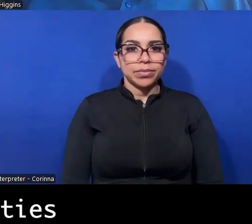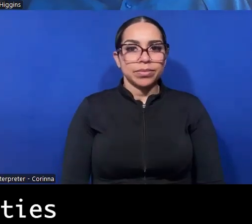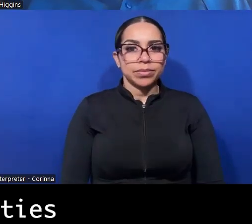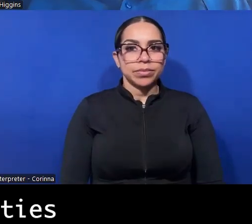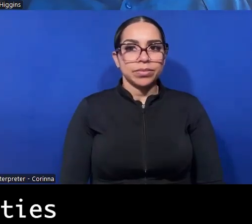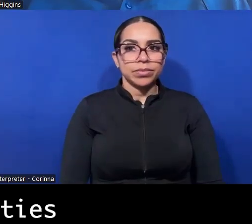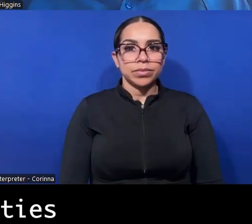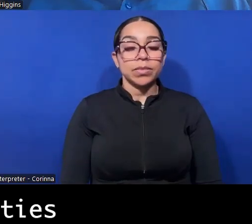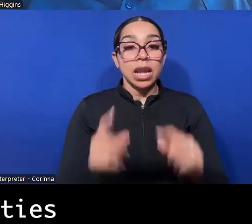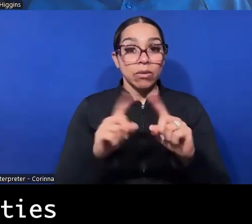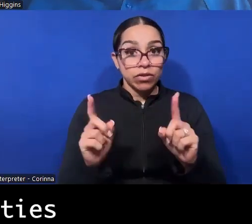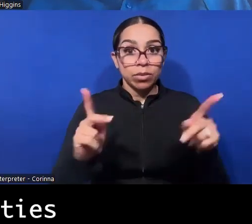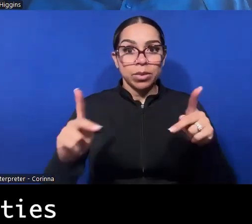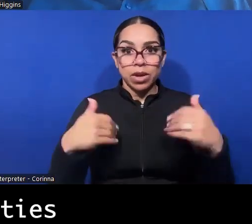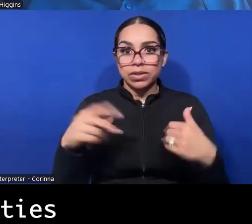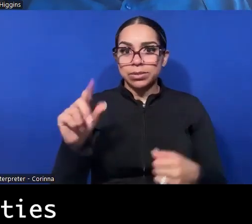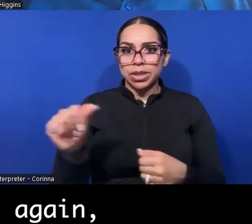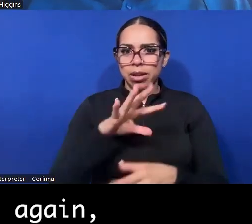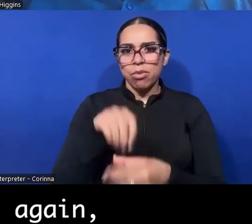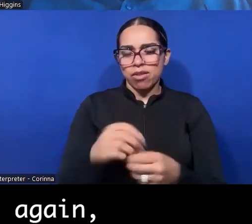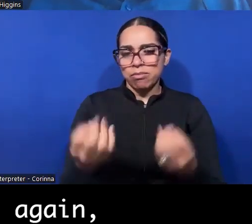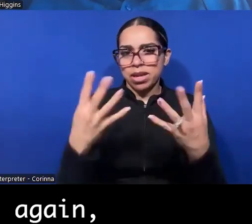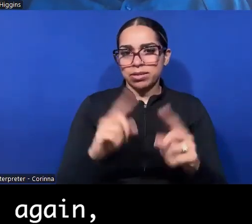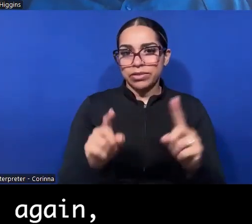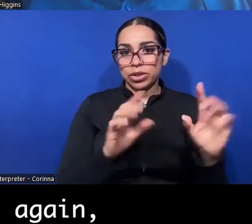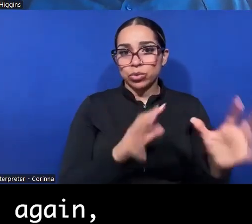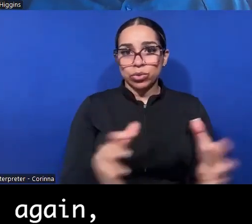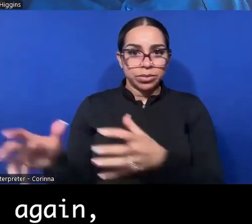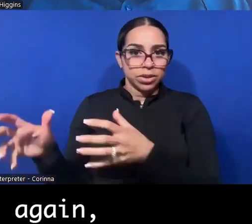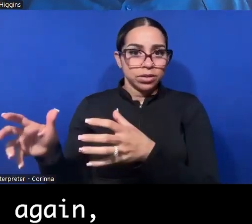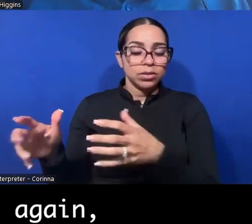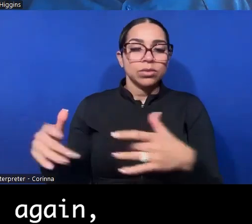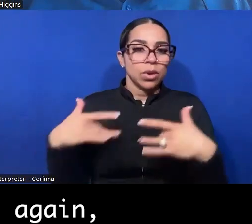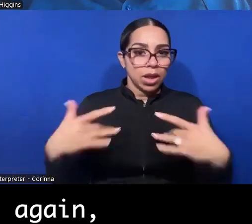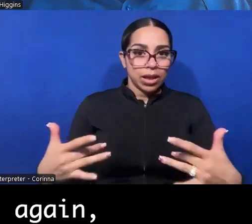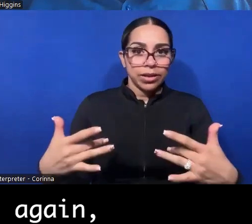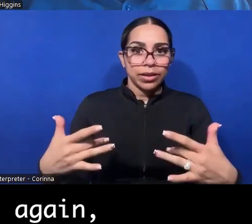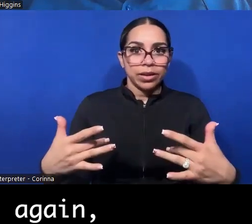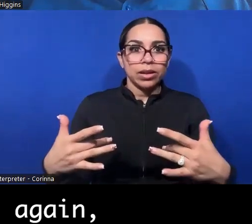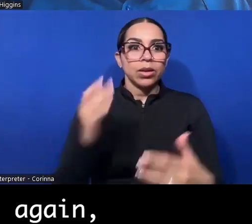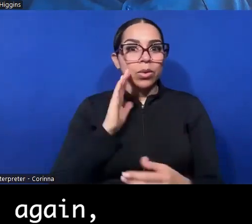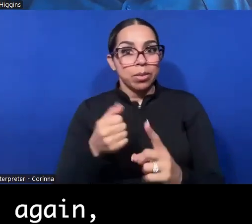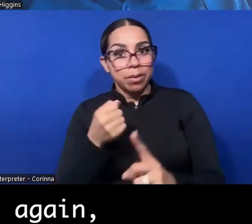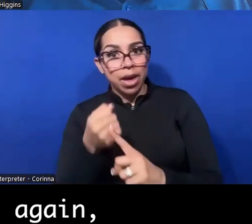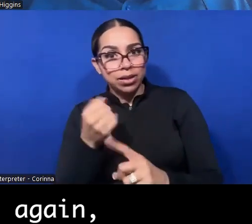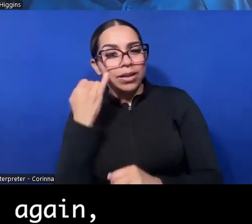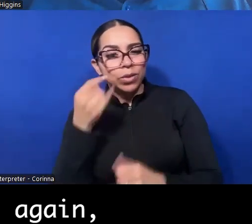However, people with disabilities are part of many different groups. So you're likely to be impacted, again, if you have a disability by these changes,